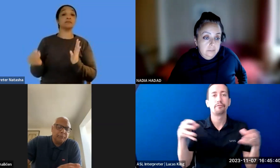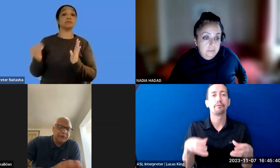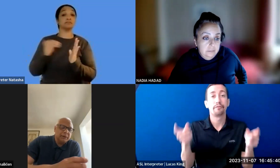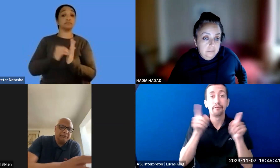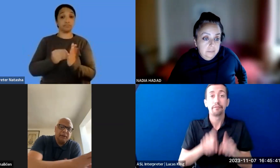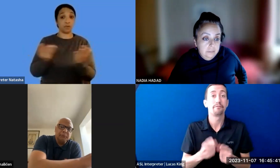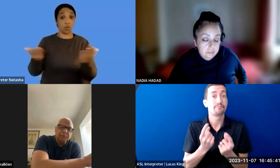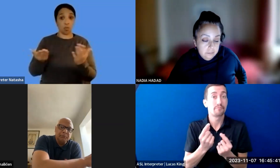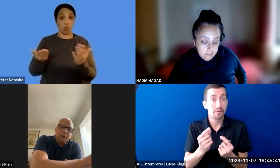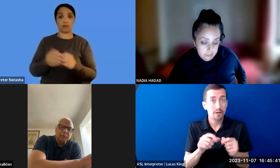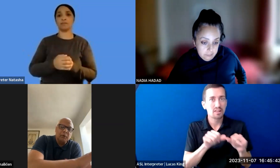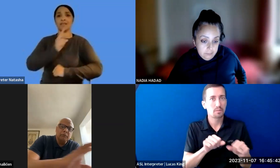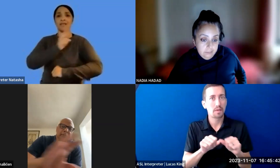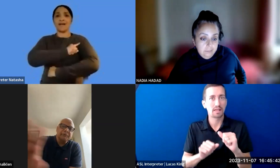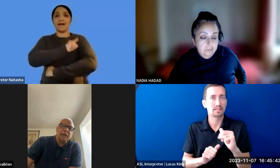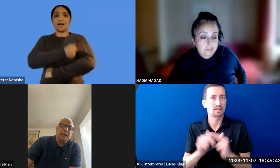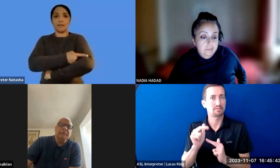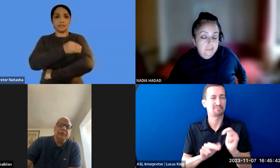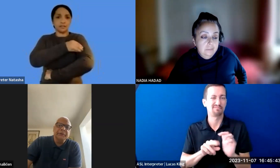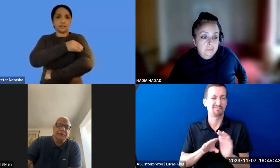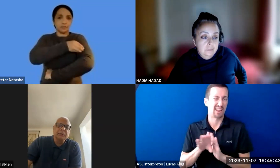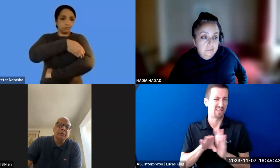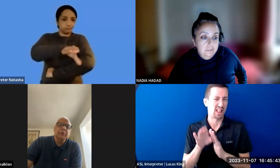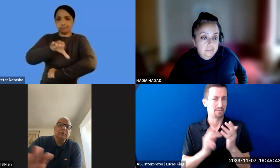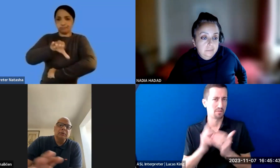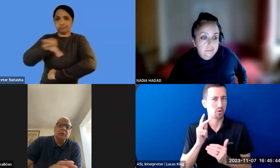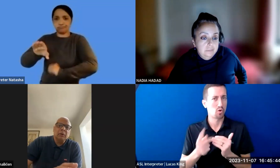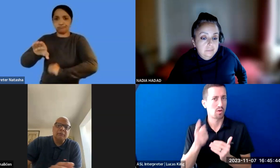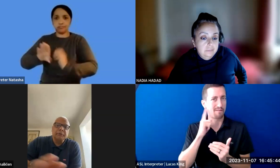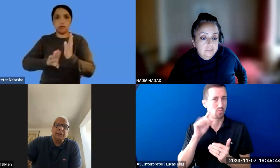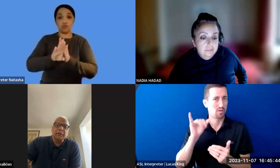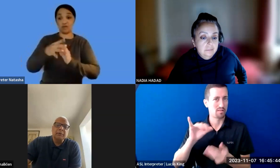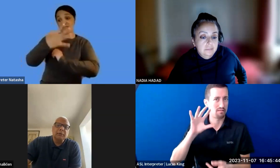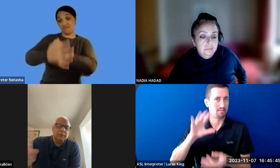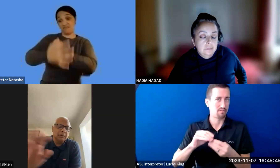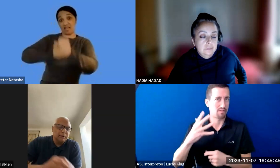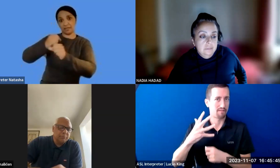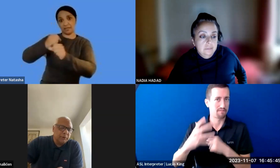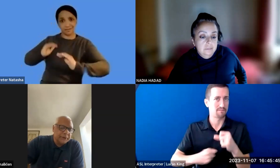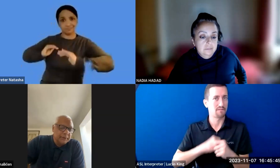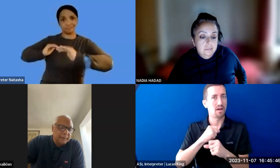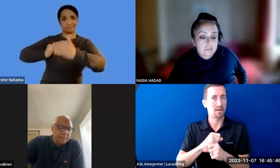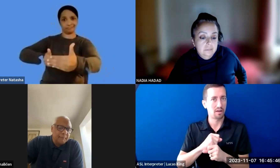a capacity-developing program over the 5 years of the project.